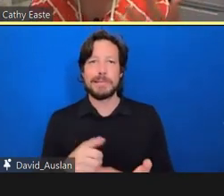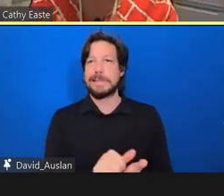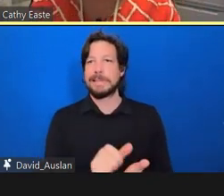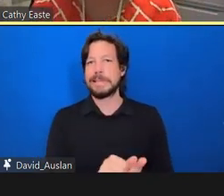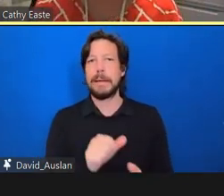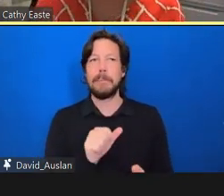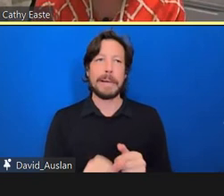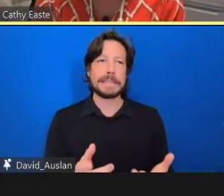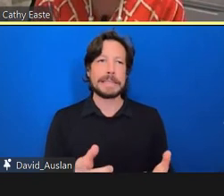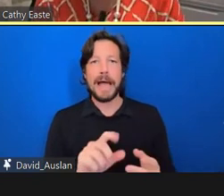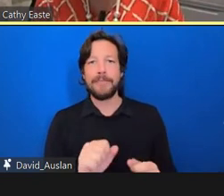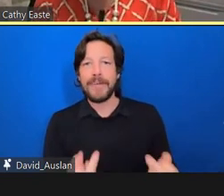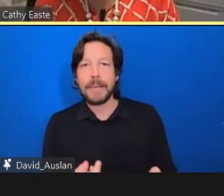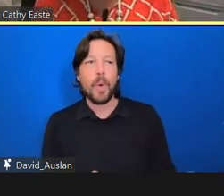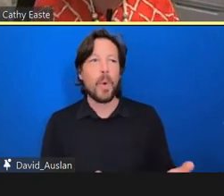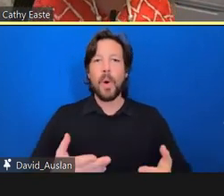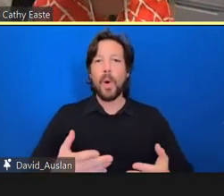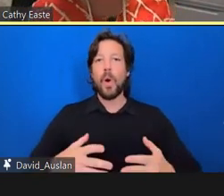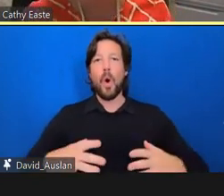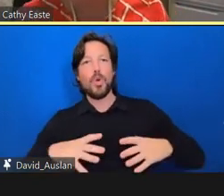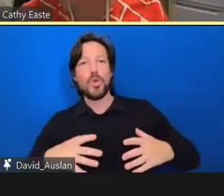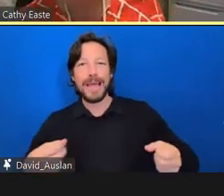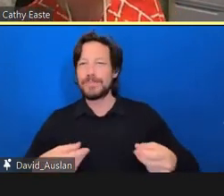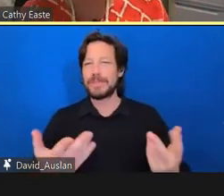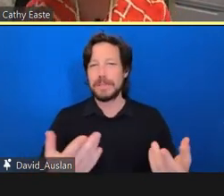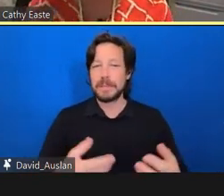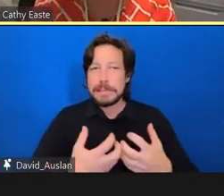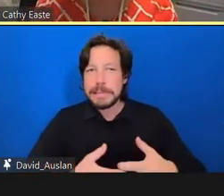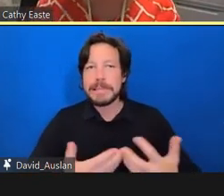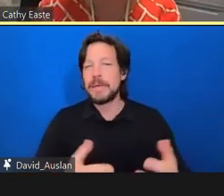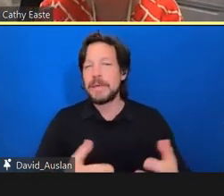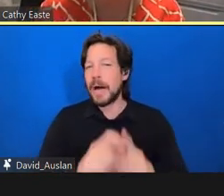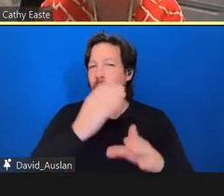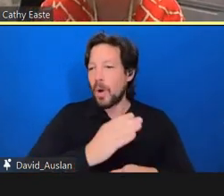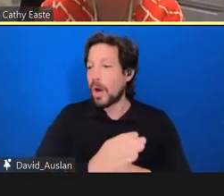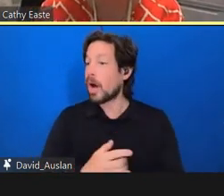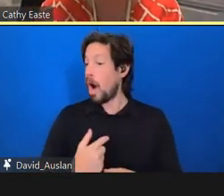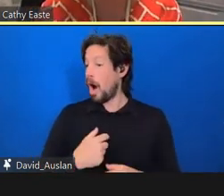or try and work out yourself. So I've put a sentence up there on the PowerPoint slide. It's